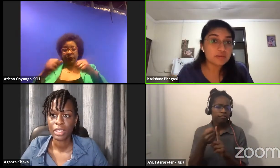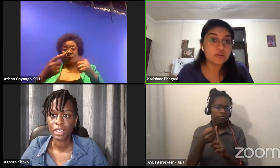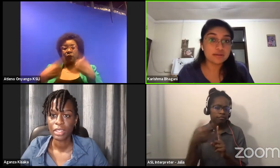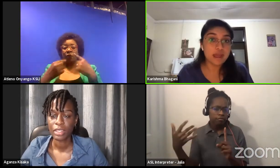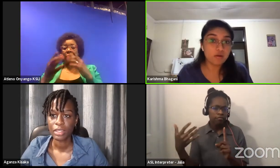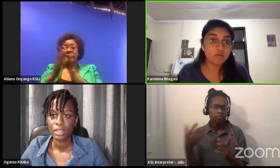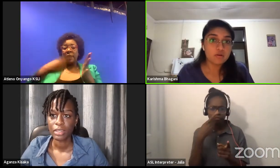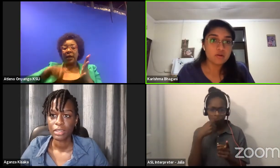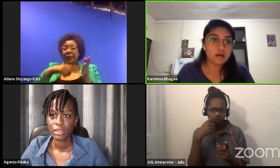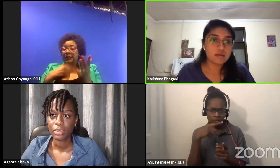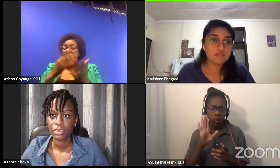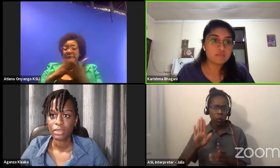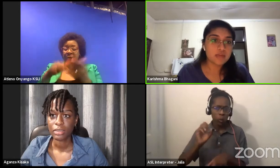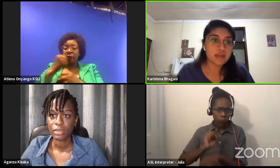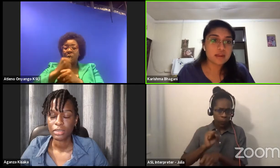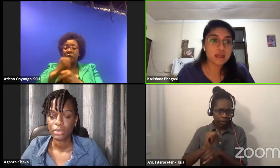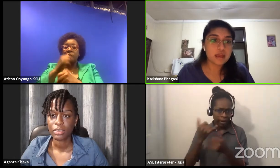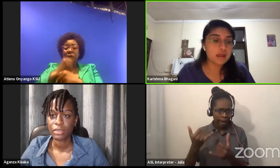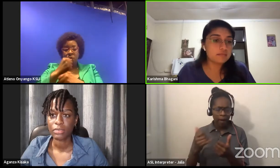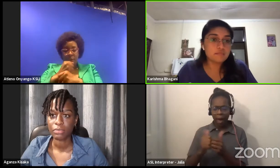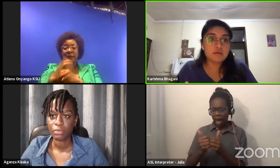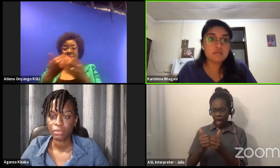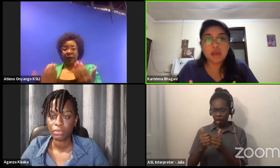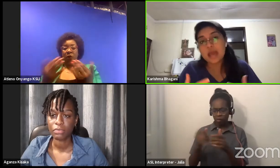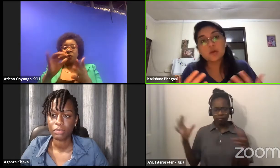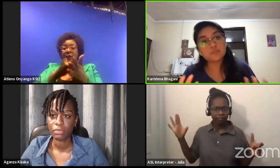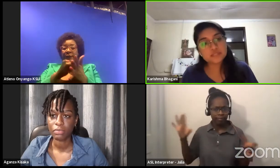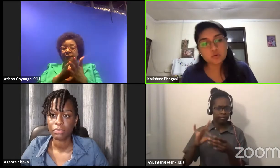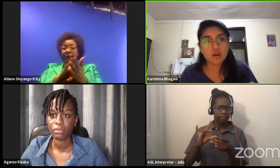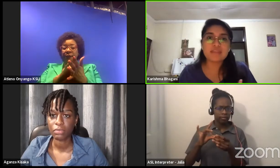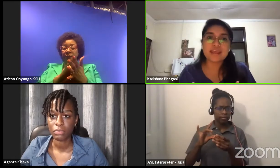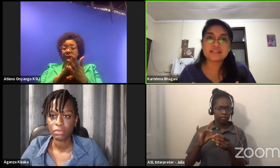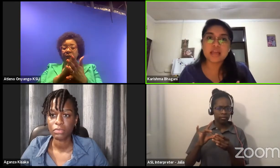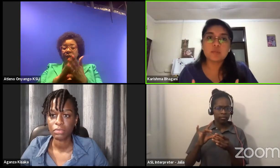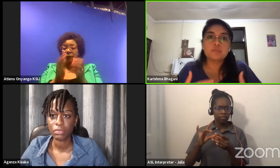you've been doing now that helps or that has helped create